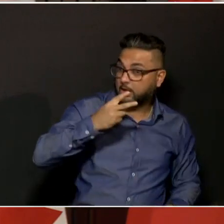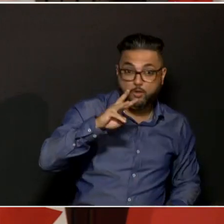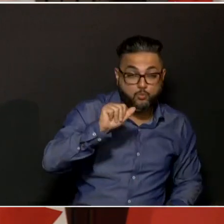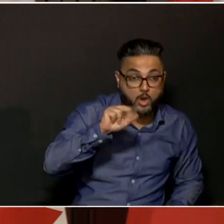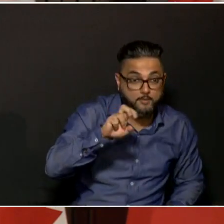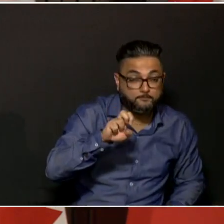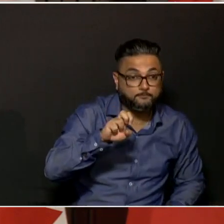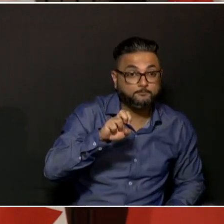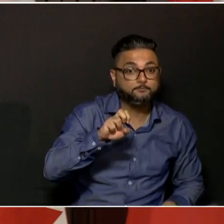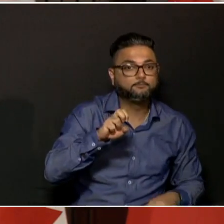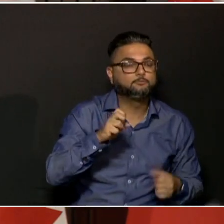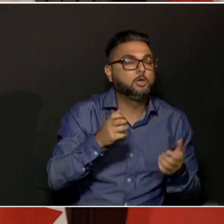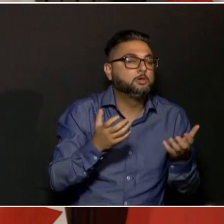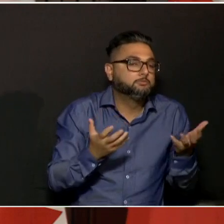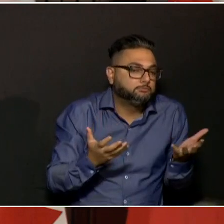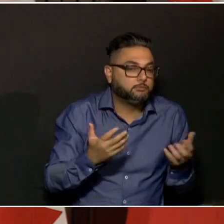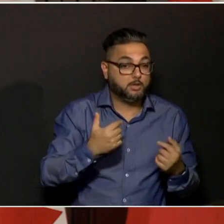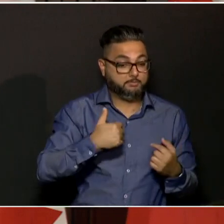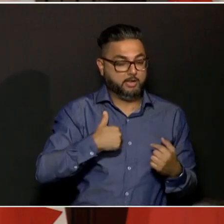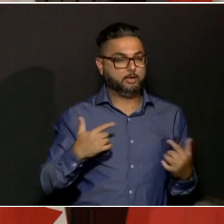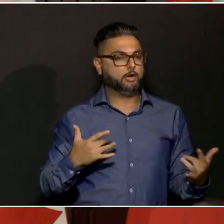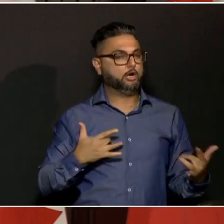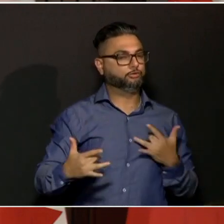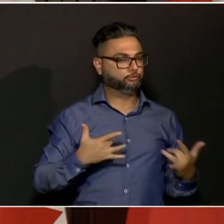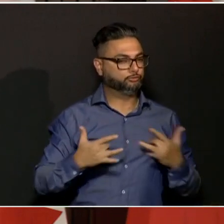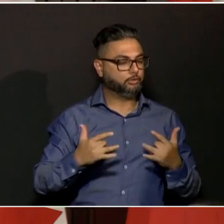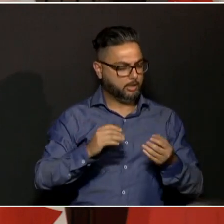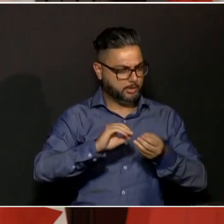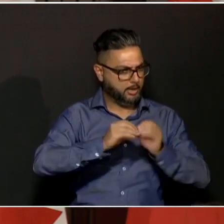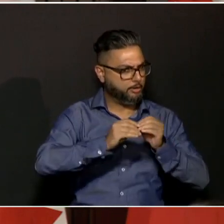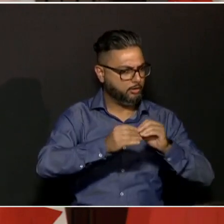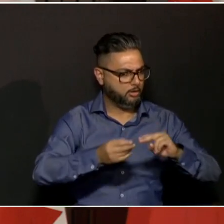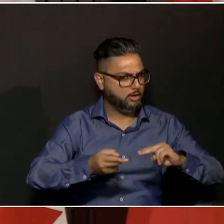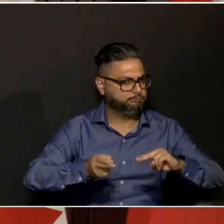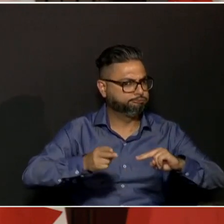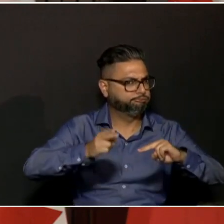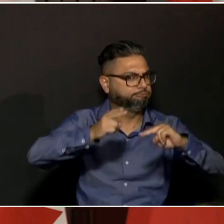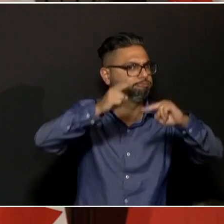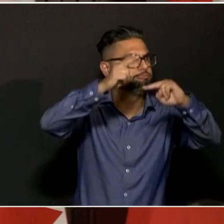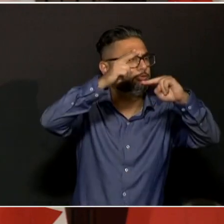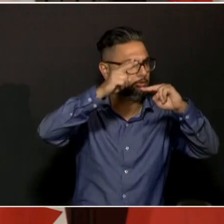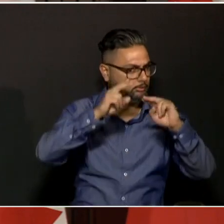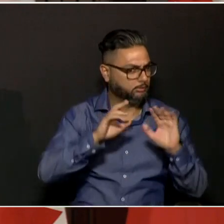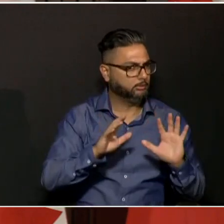to say whether we are in week two are not but we RC